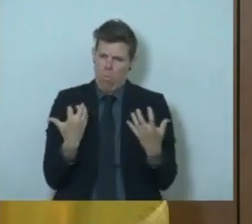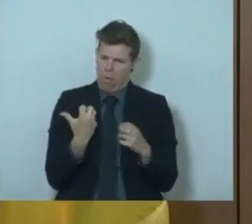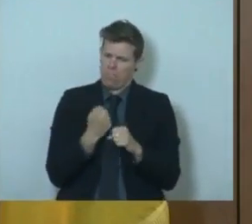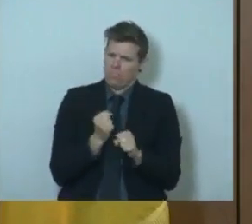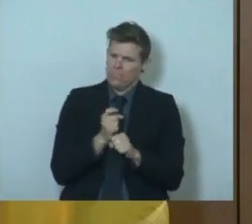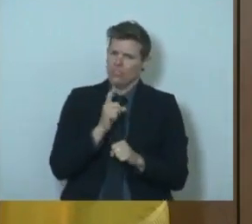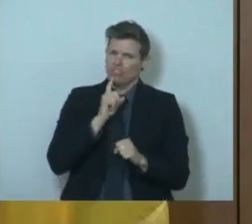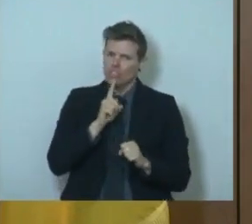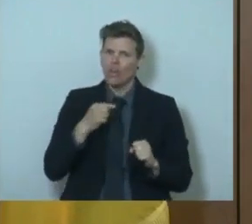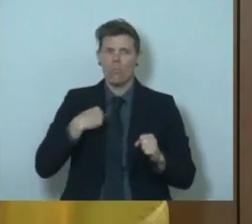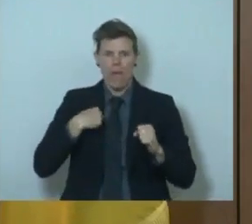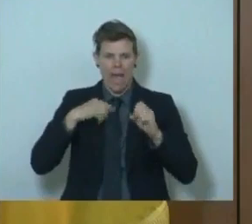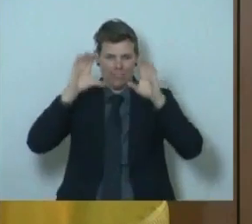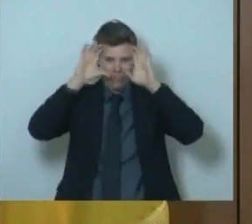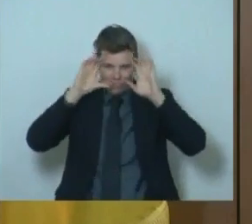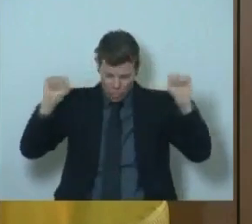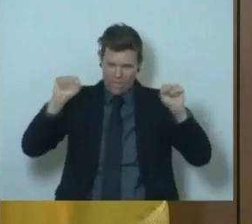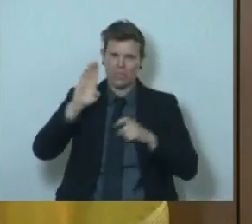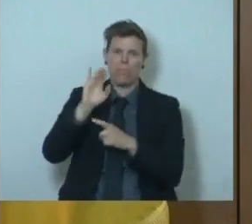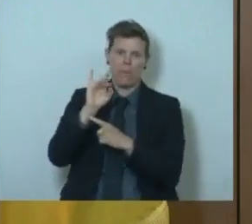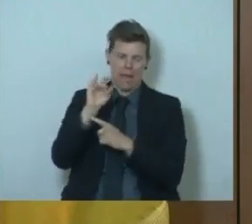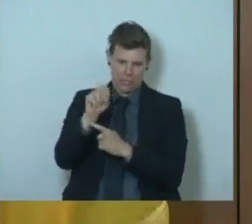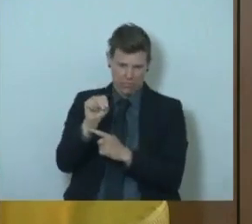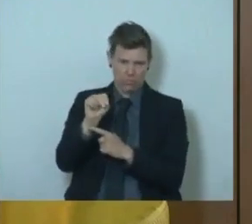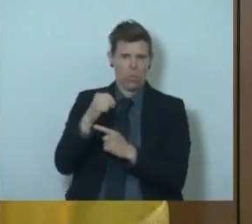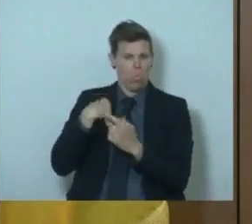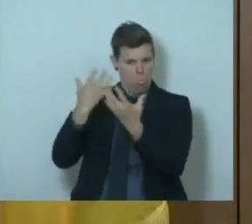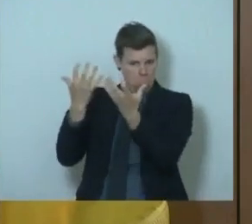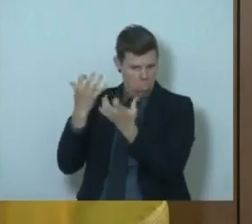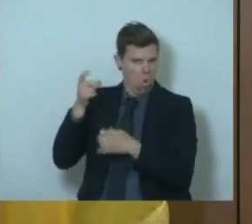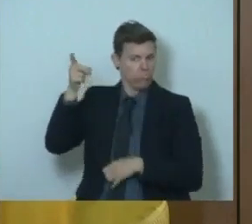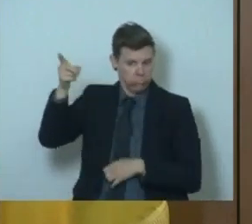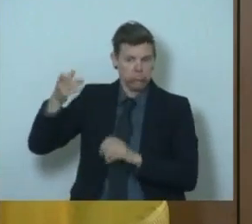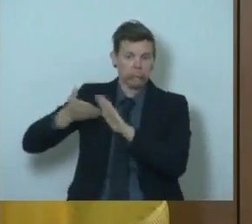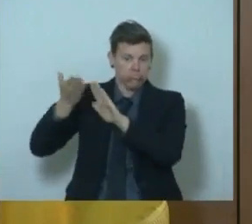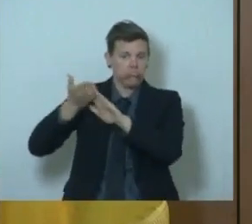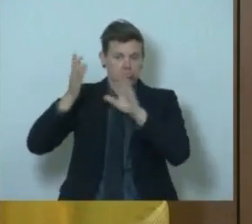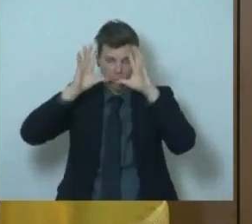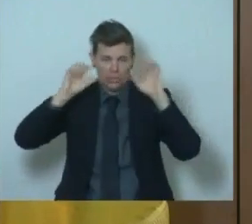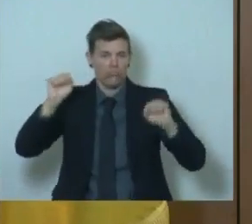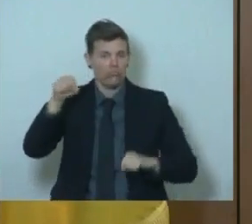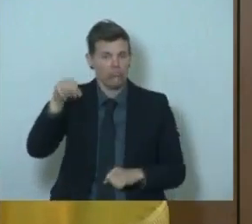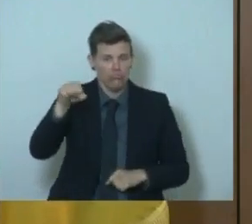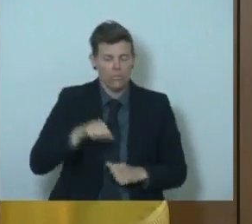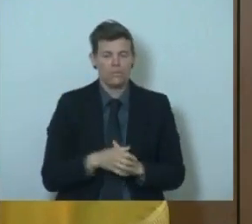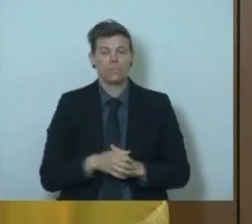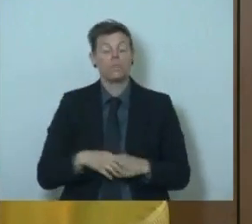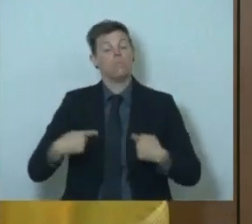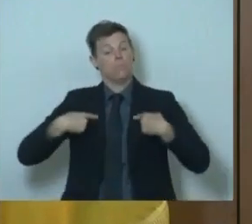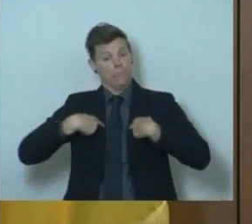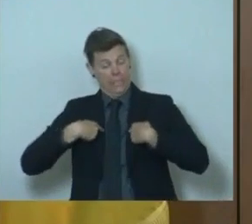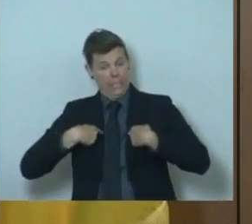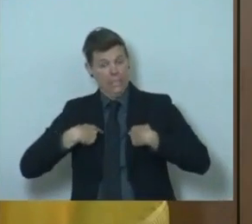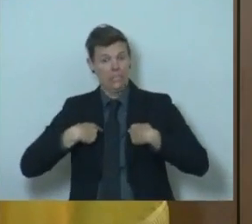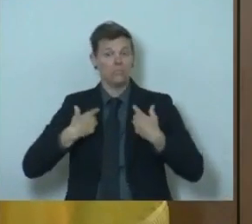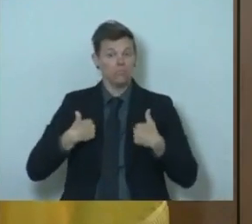COMMITTED, AS MANY OTHER DEMOCRATIC GOVERNORS, TO MAKE SURE WE HAVE A PRESIDENT BIDEN.